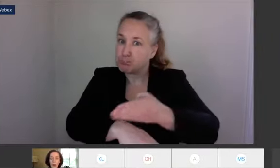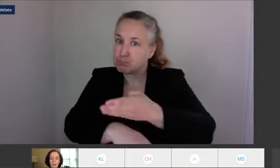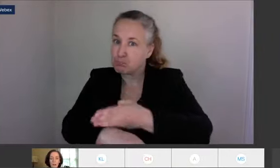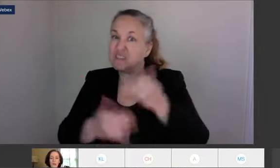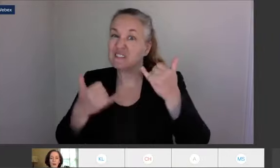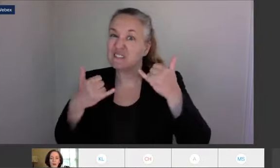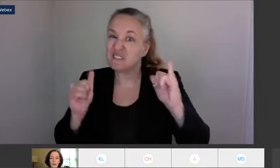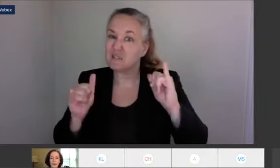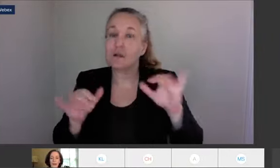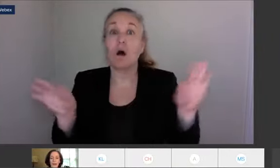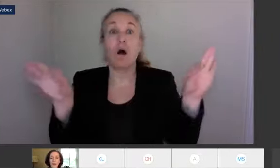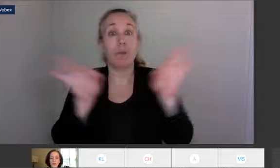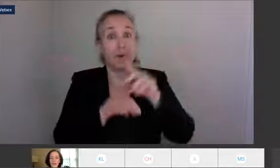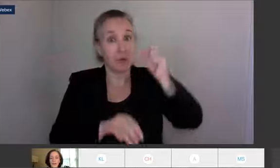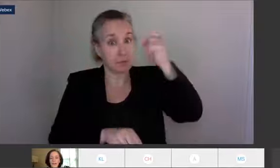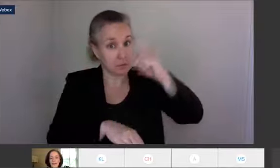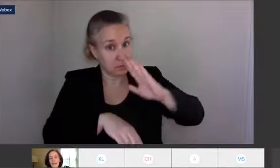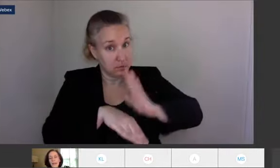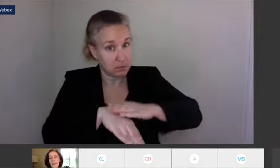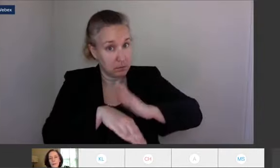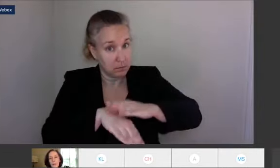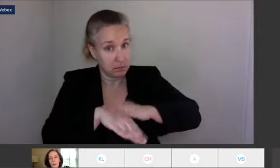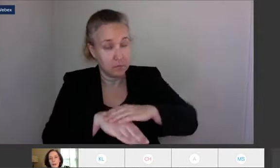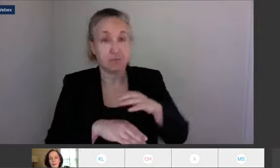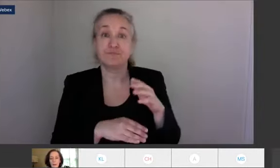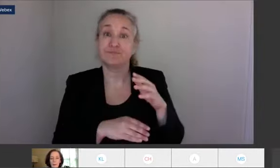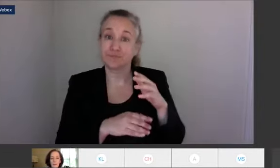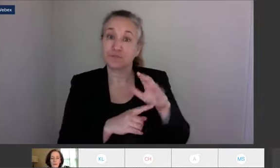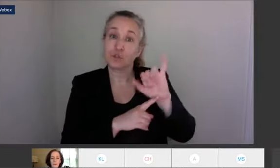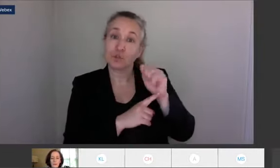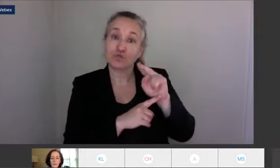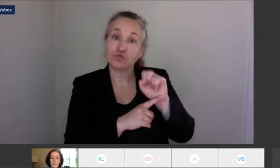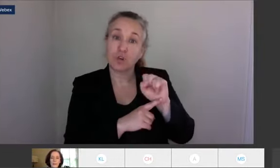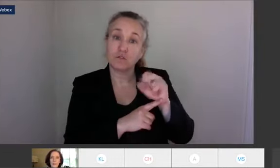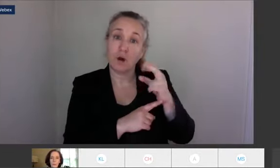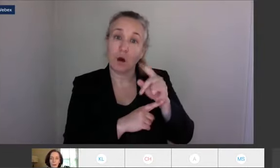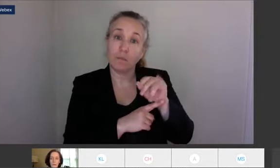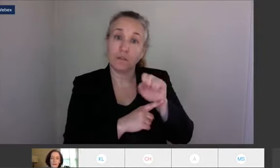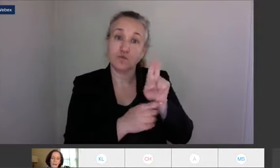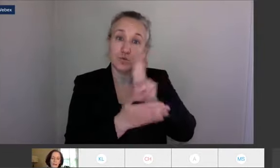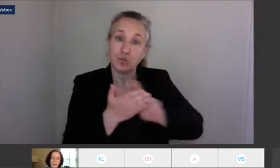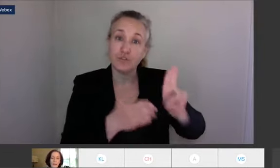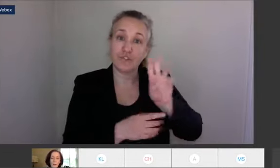though looking at the data from the Johns Hopkins University website The